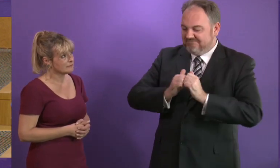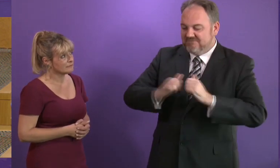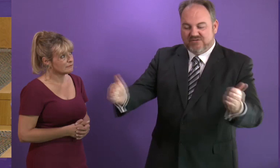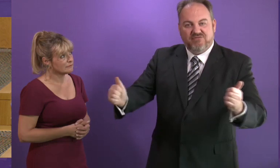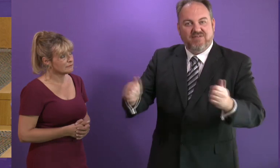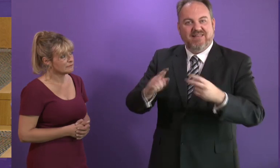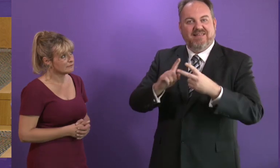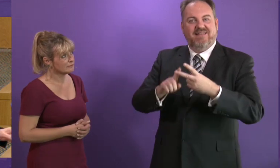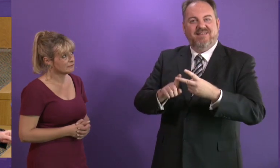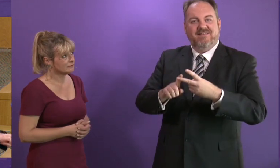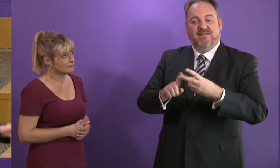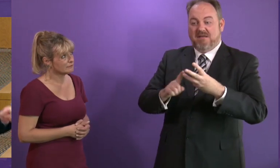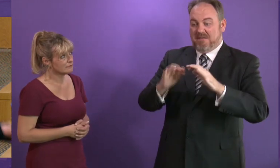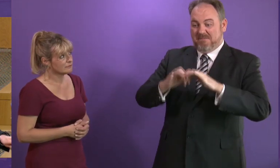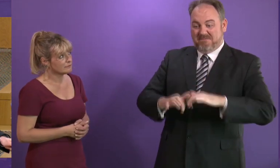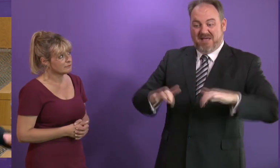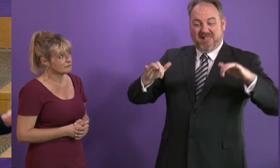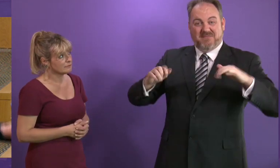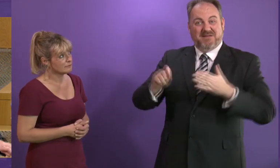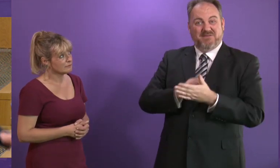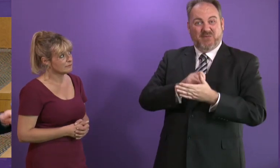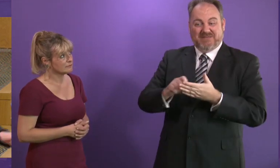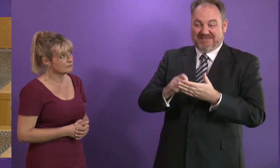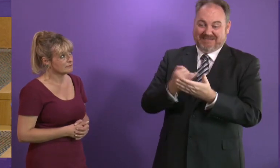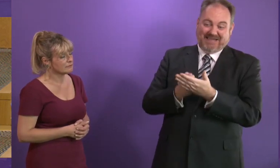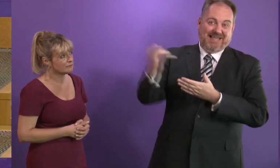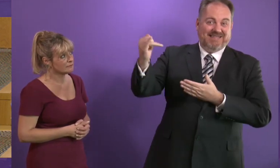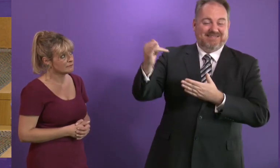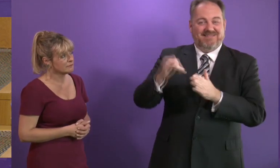and Parliament voted against the tests. I know that John Swinney is not having a good